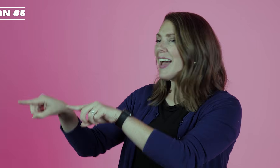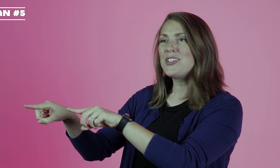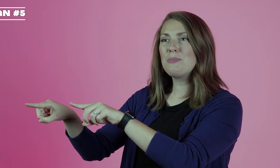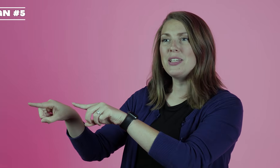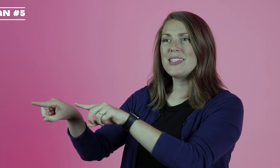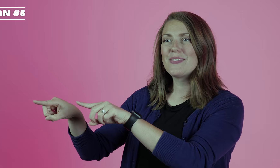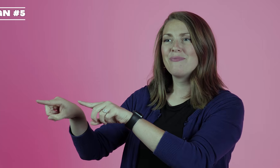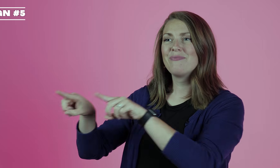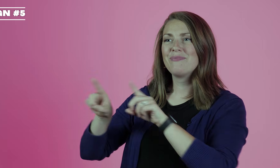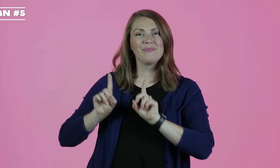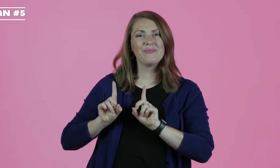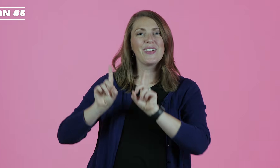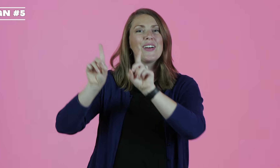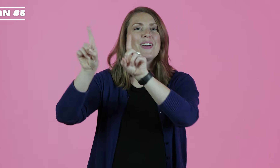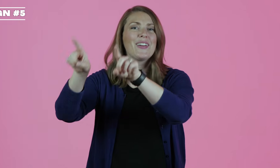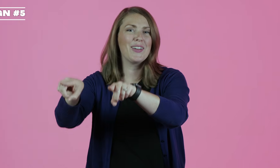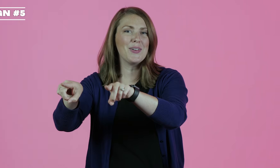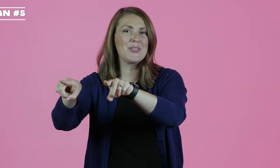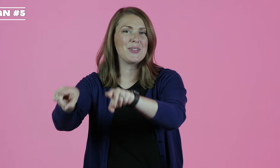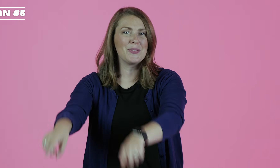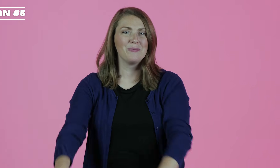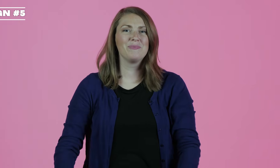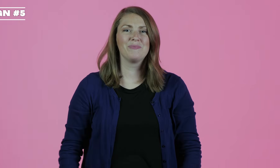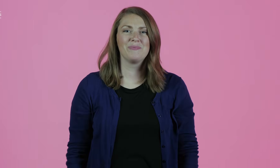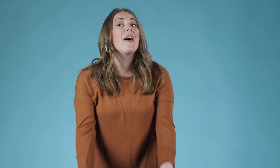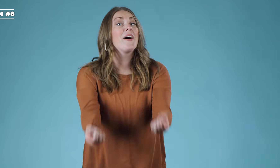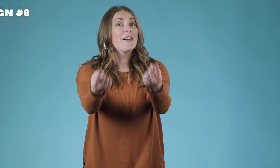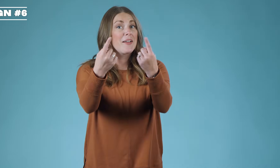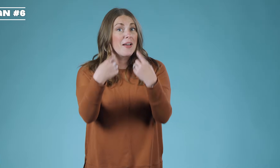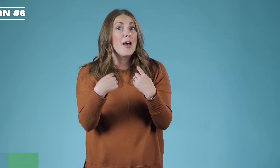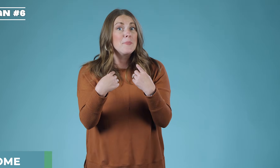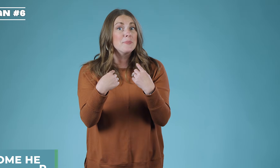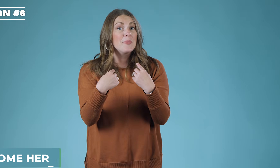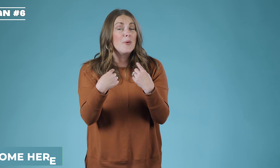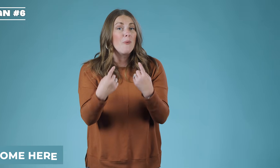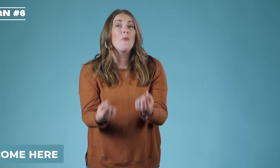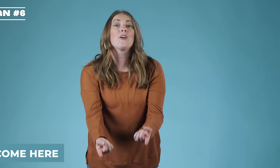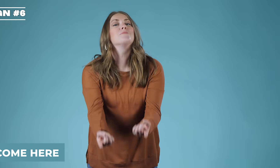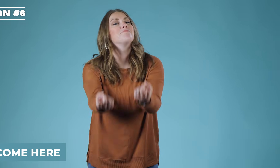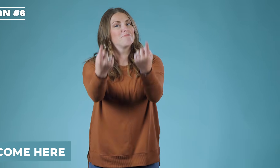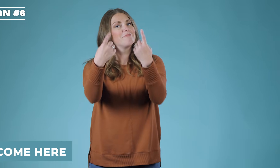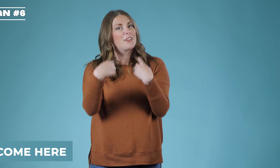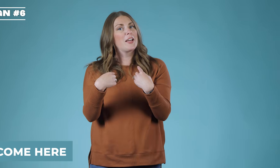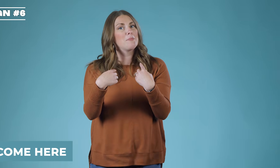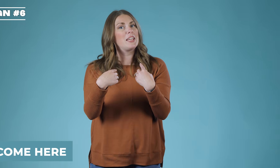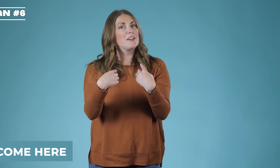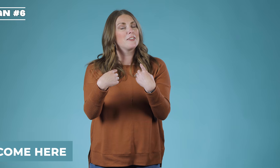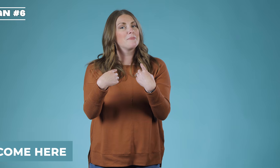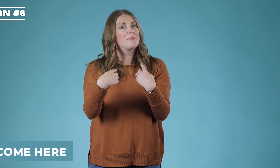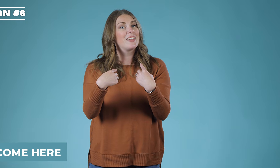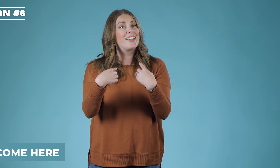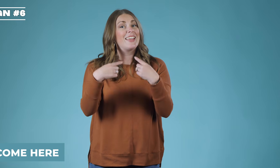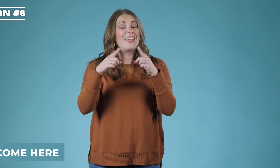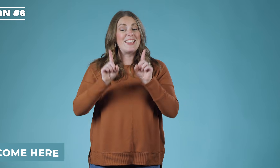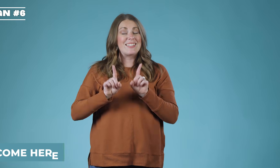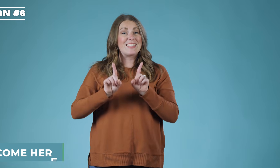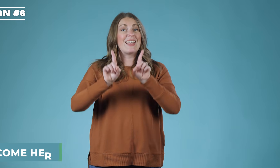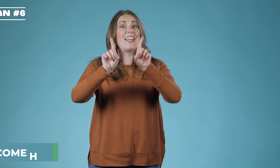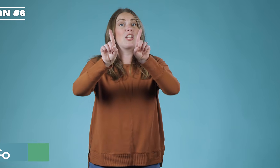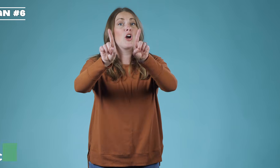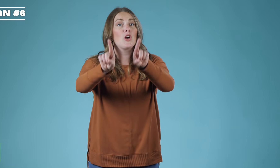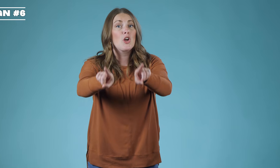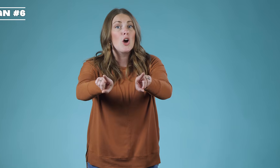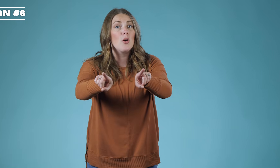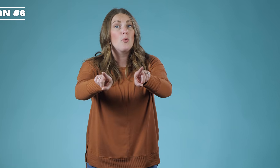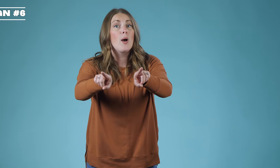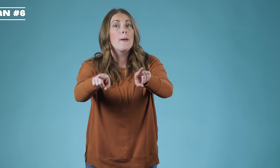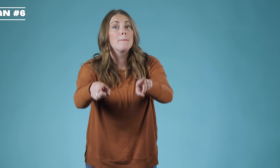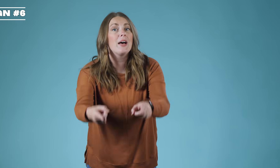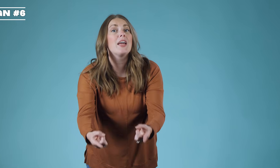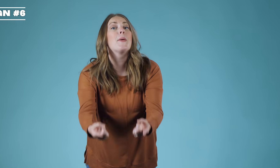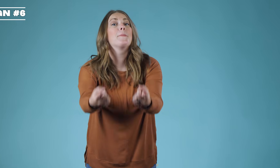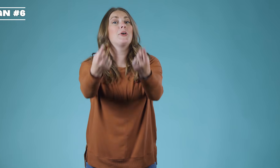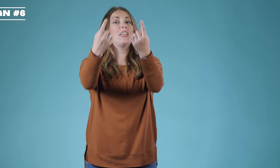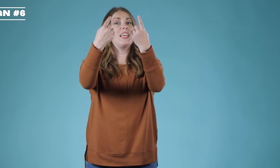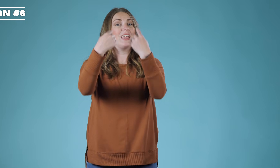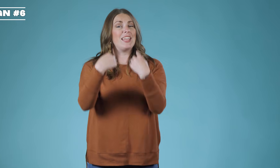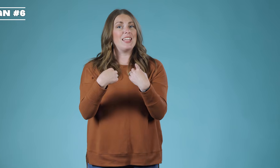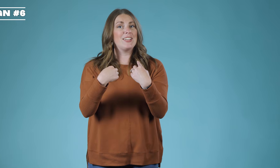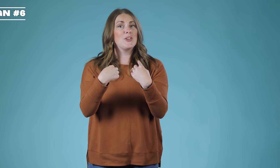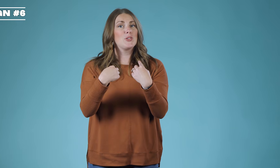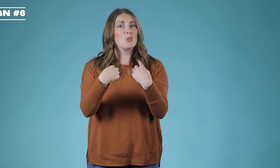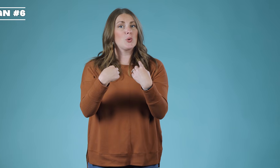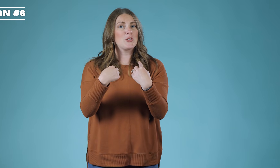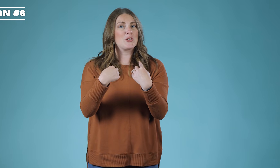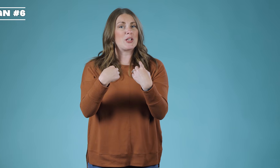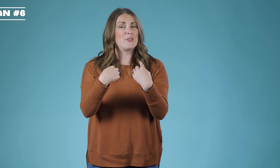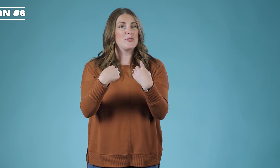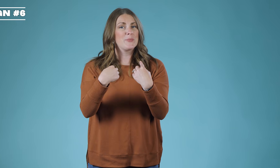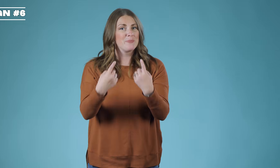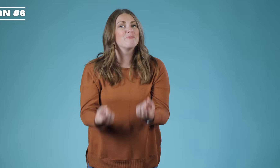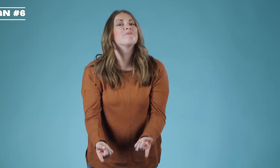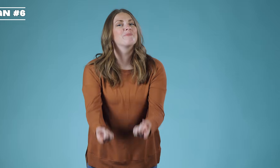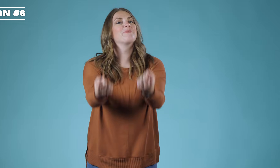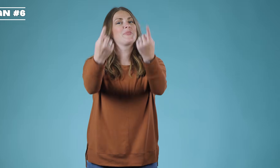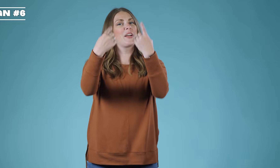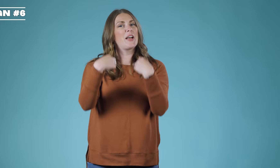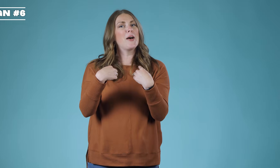as you please, go to. Come or come here, it's the sign go, but putting it in towards yourself, come